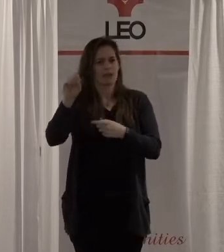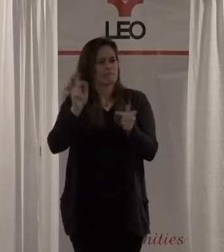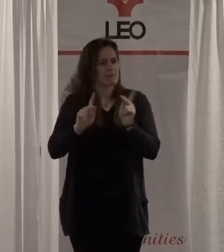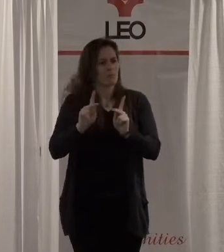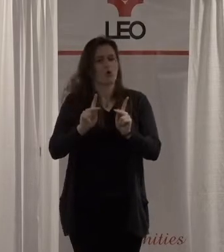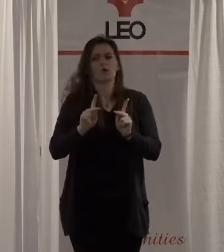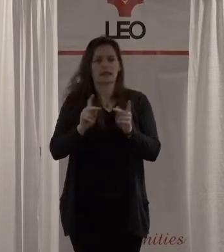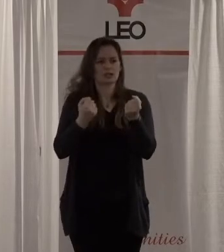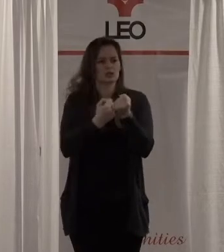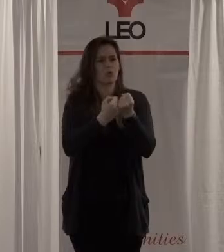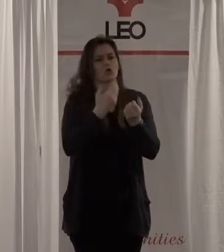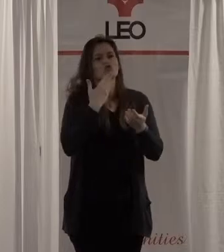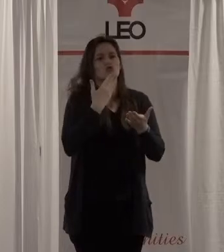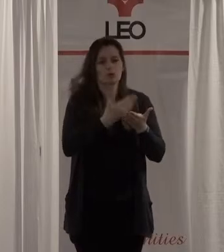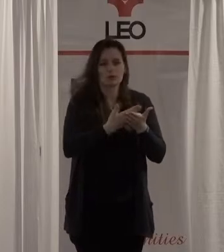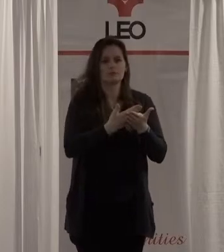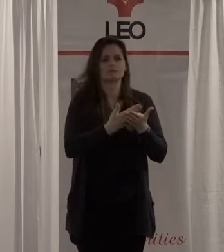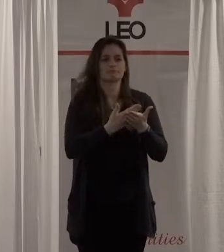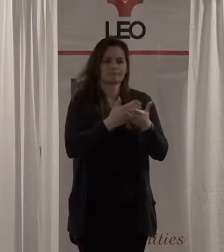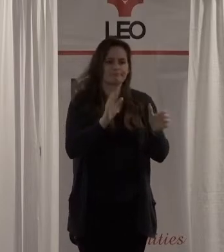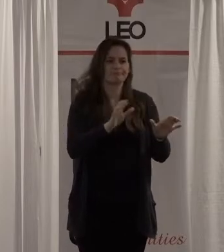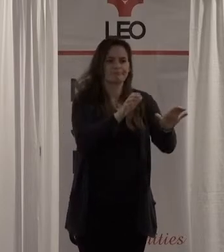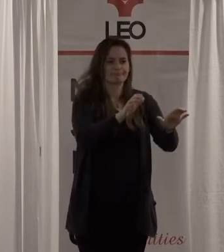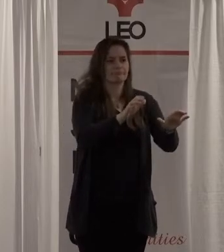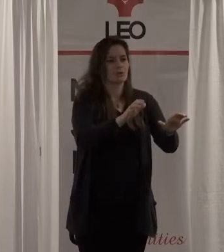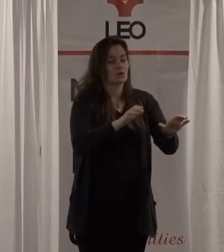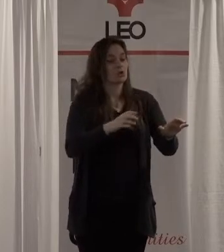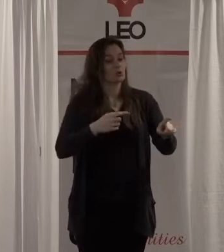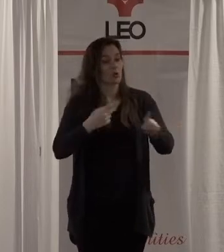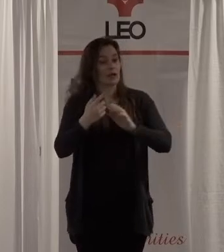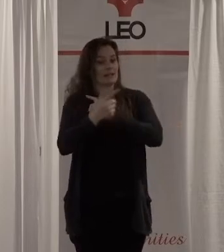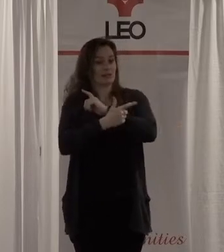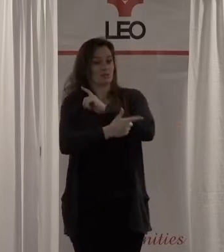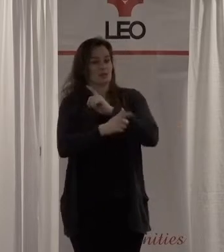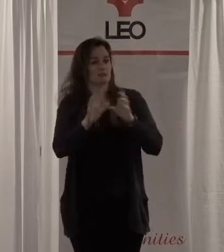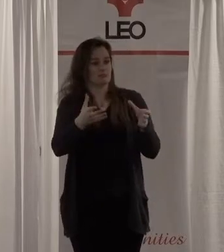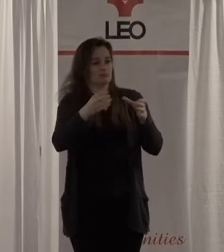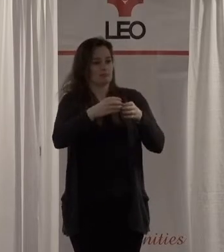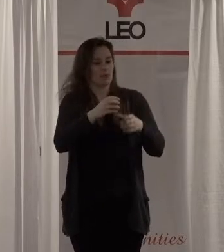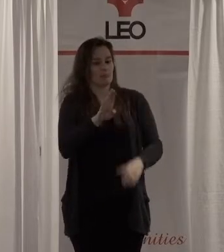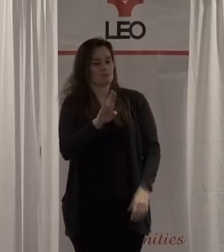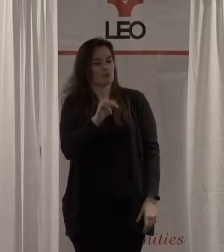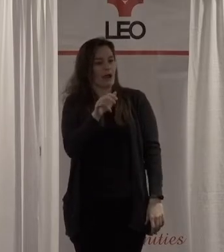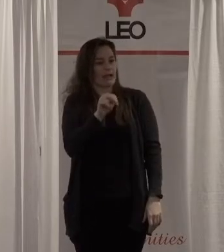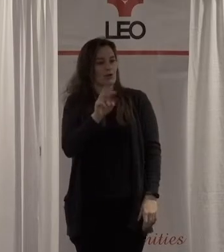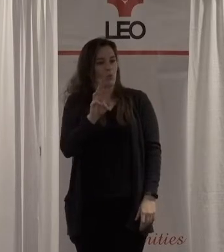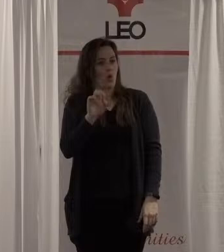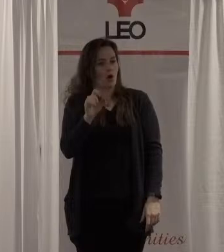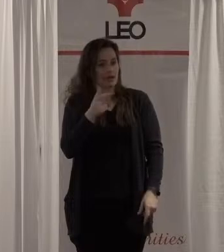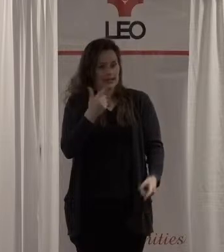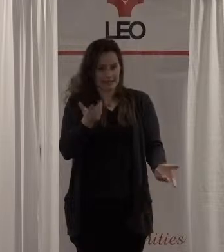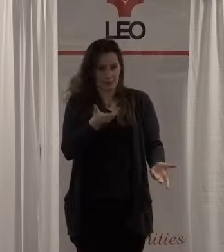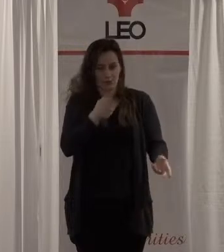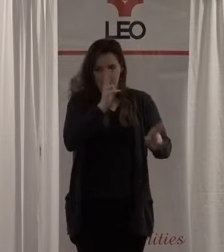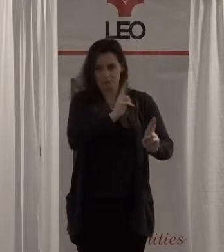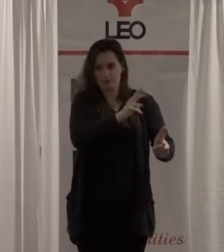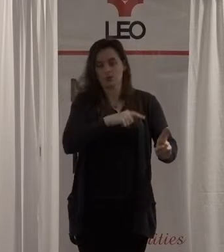I KNOW MY COLLEAGUE IS HERE FROM THE LEGISLATURE BRIAN WONG AS WELL AS MY FORMER COLLEAGUE JOANNE BERNARD.